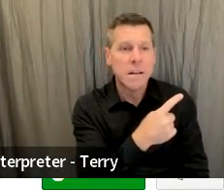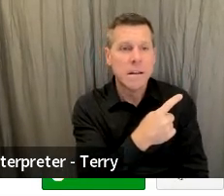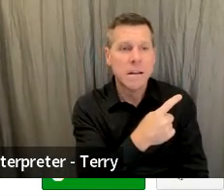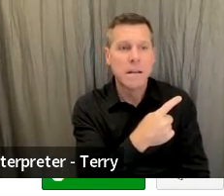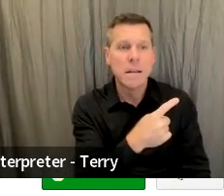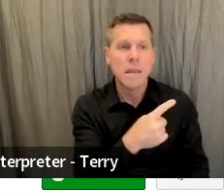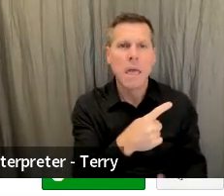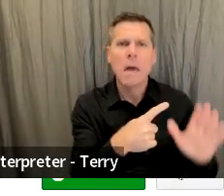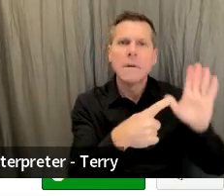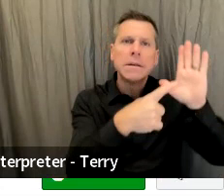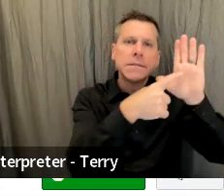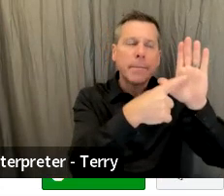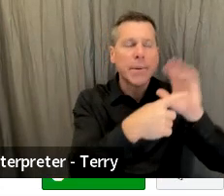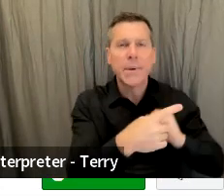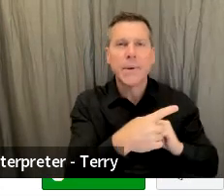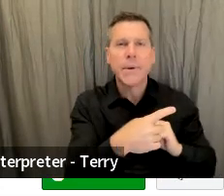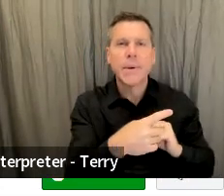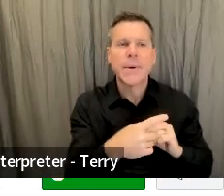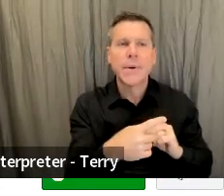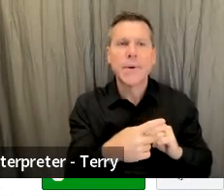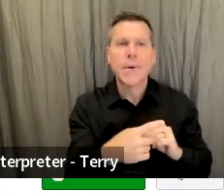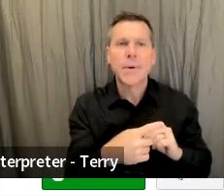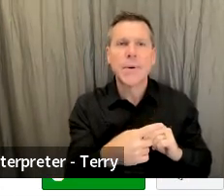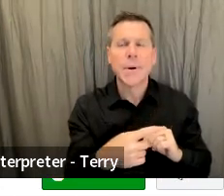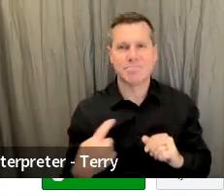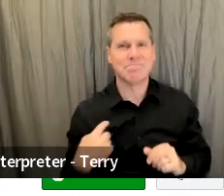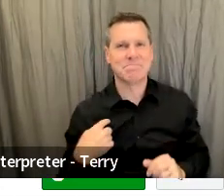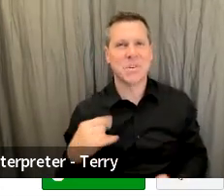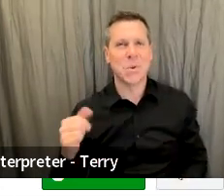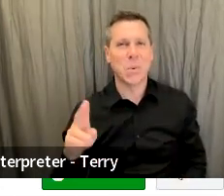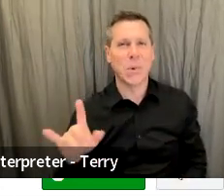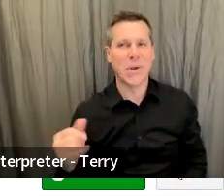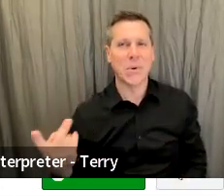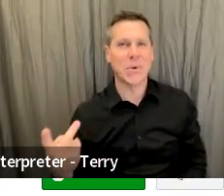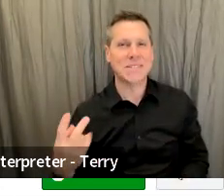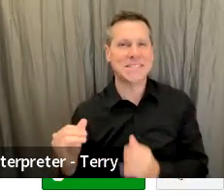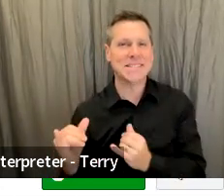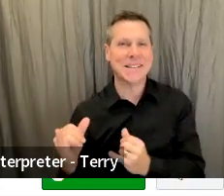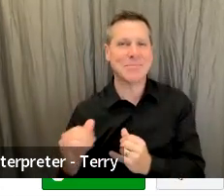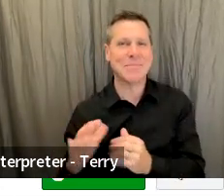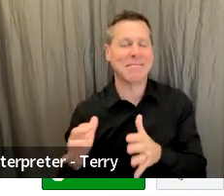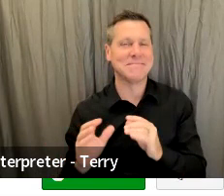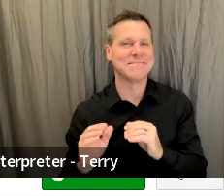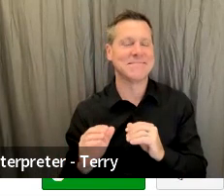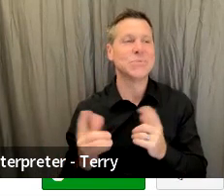What we did was we both holding on. I found that we do this in our classes, and so we created a template so that other folks,